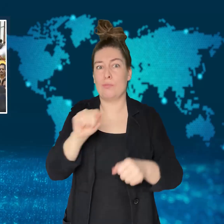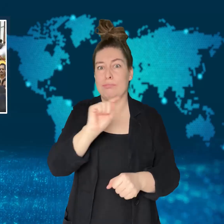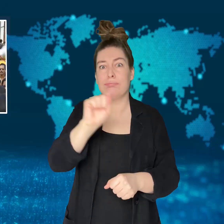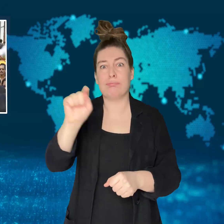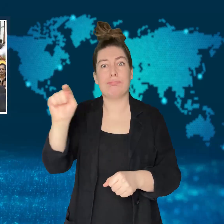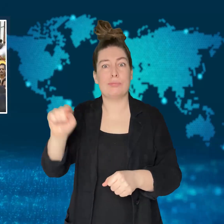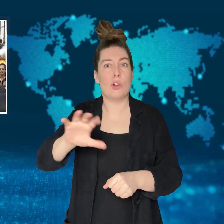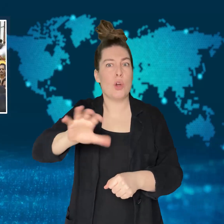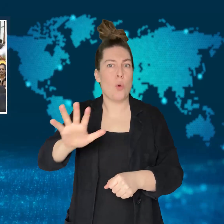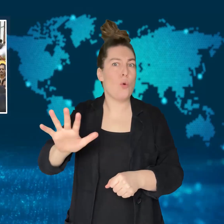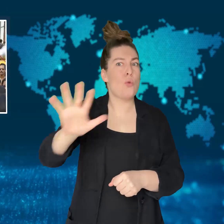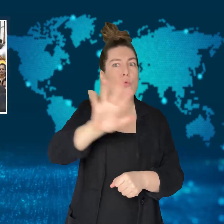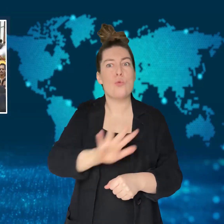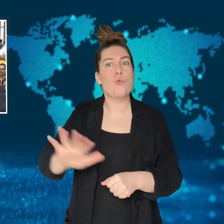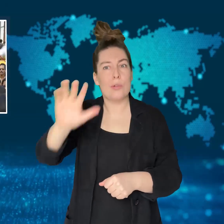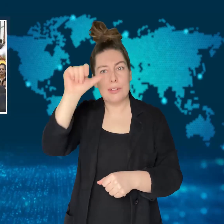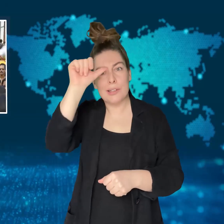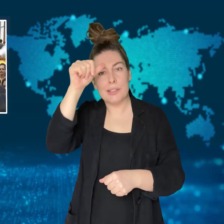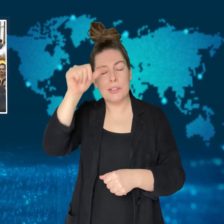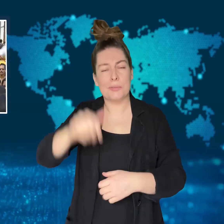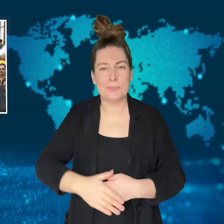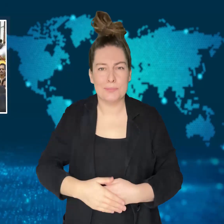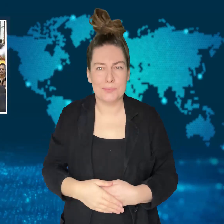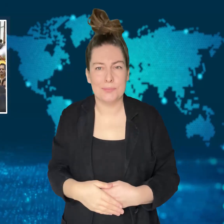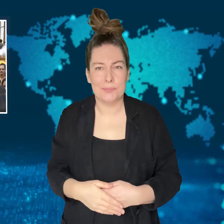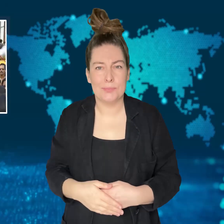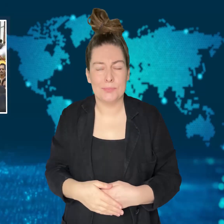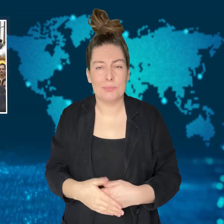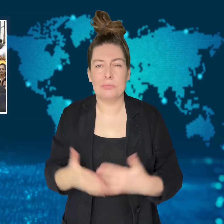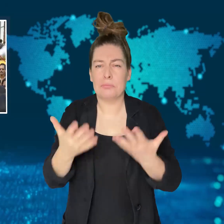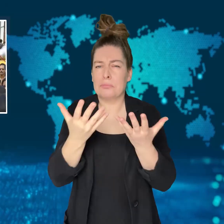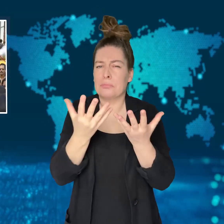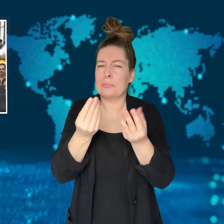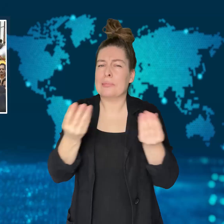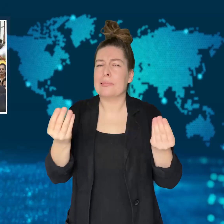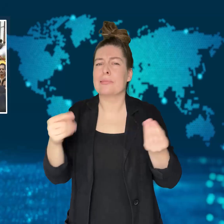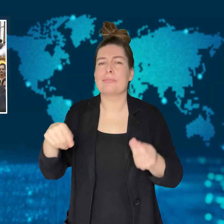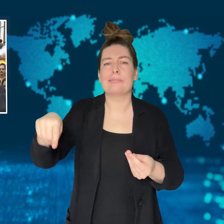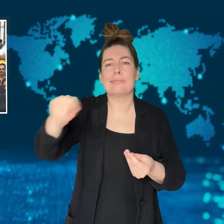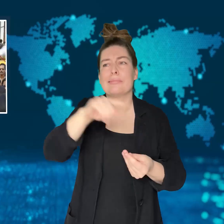in the country.